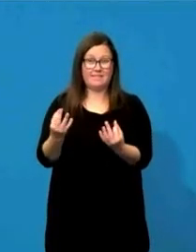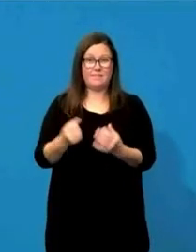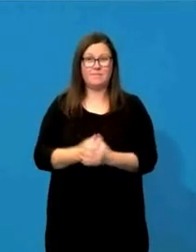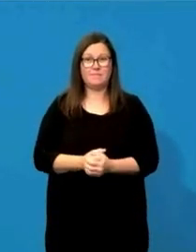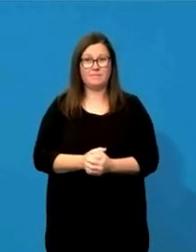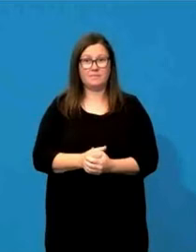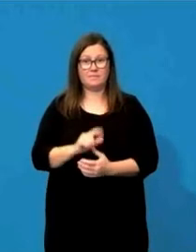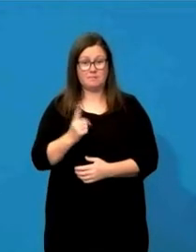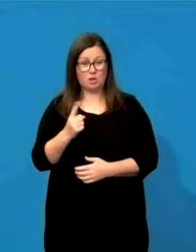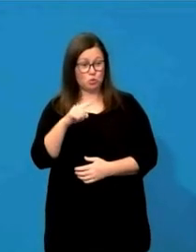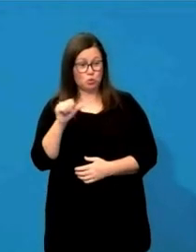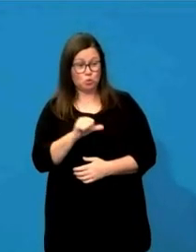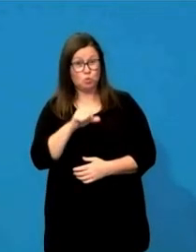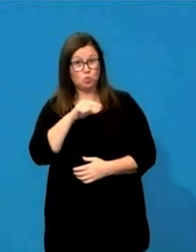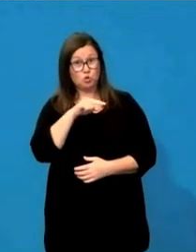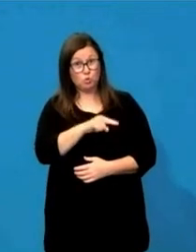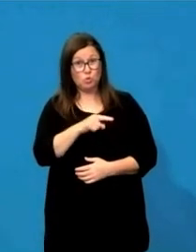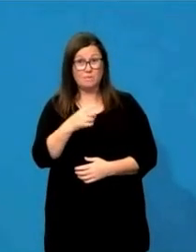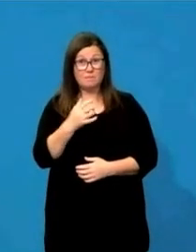No. I don't believe we should.